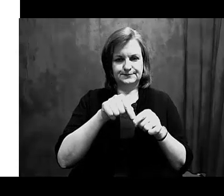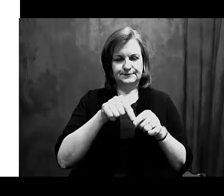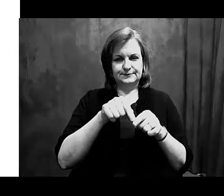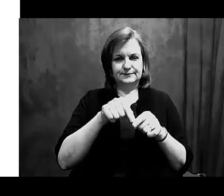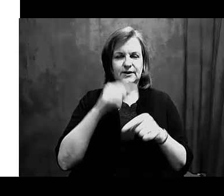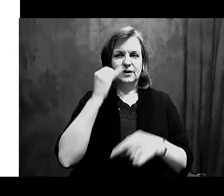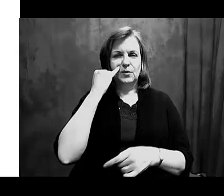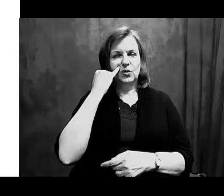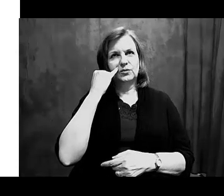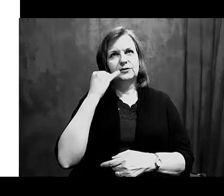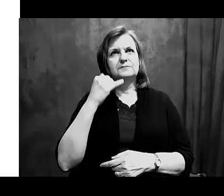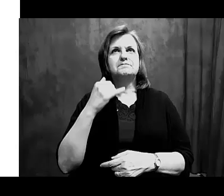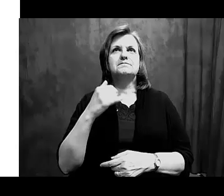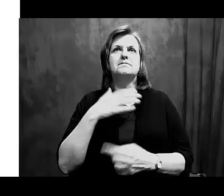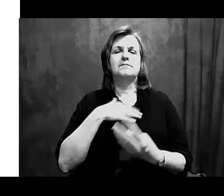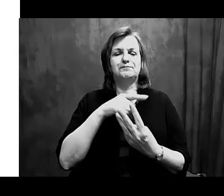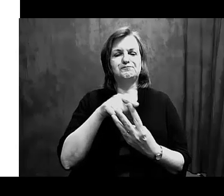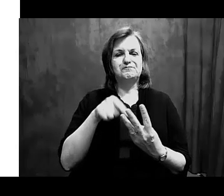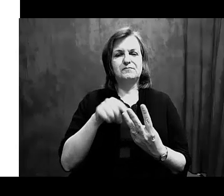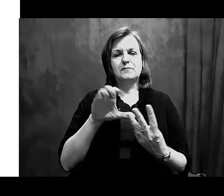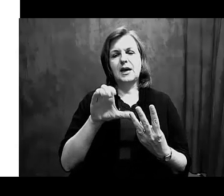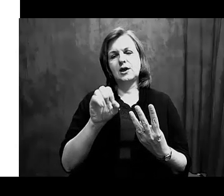so if I have a codon